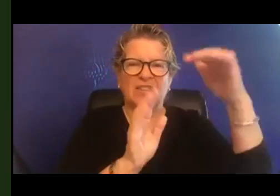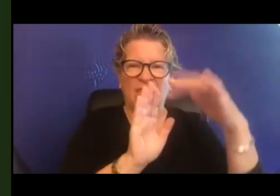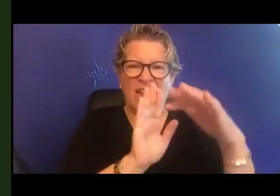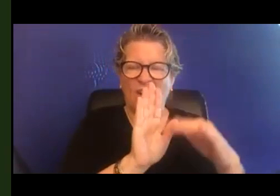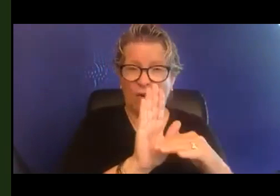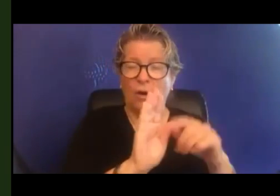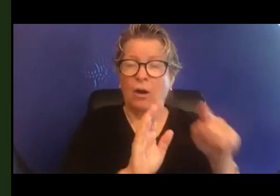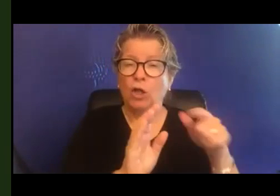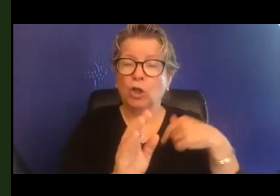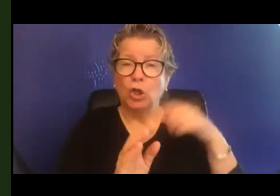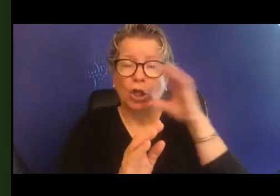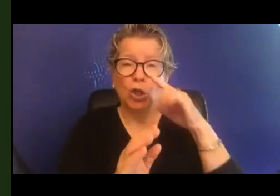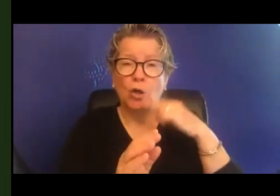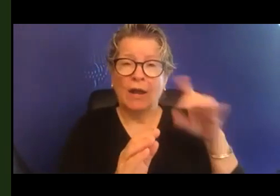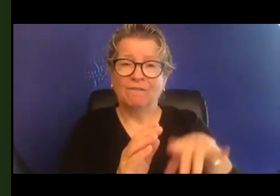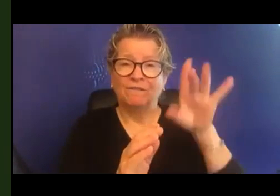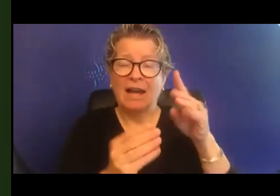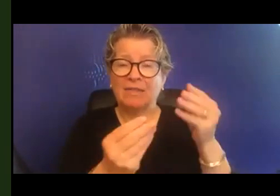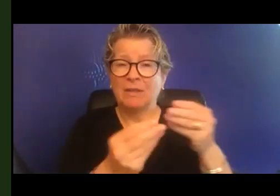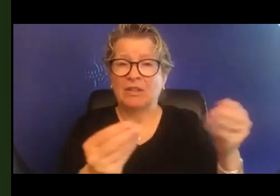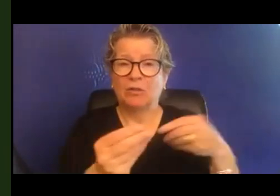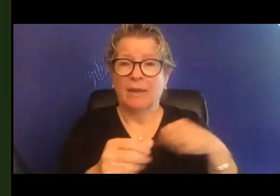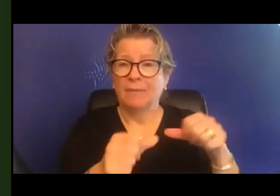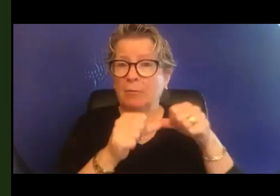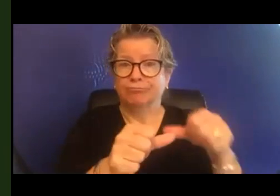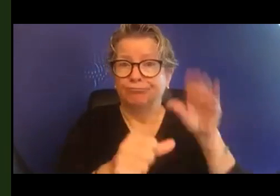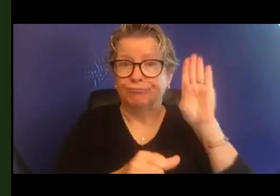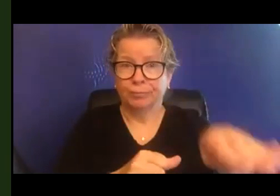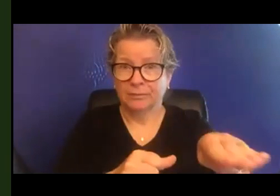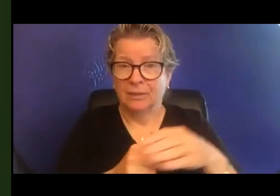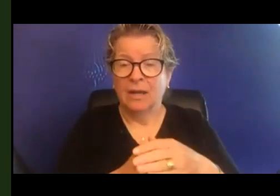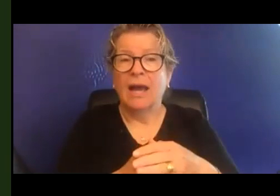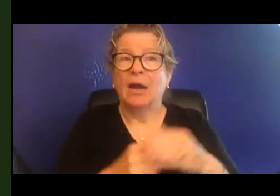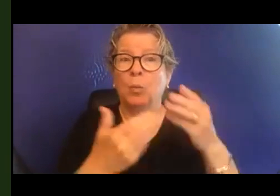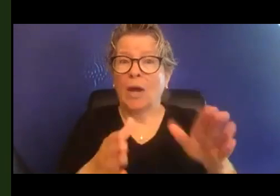Find all these materials, they will stay for the life of the project and the will be available afterwards, you can